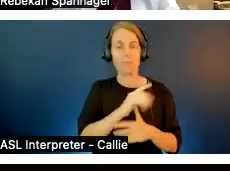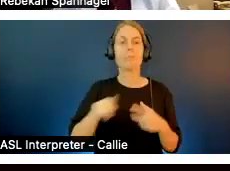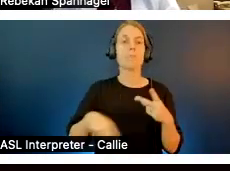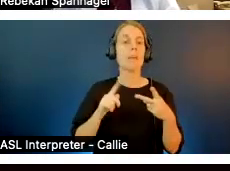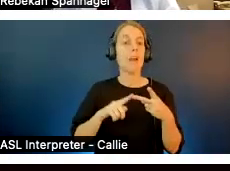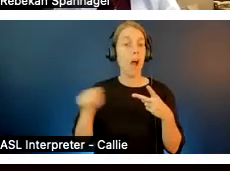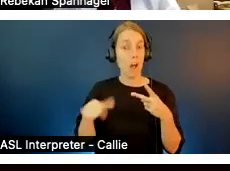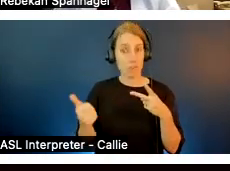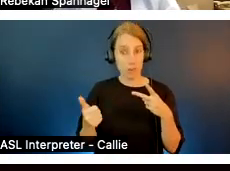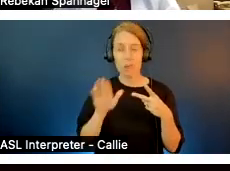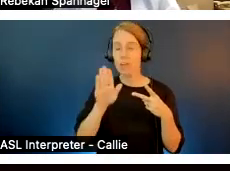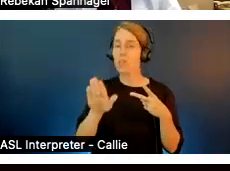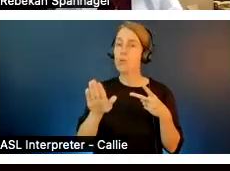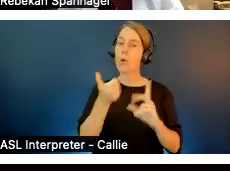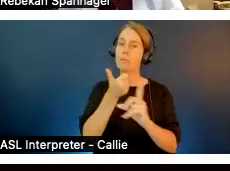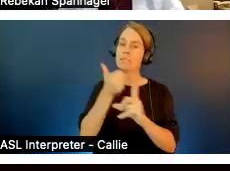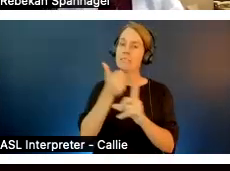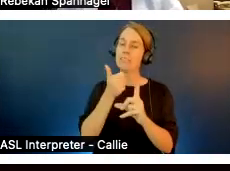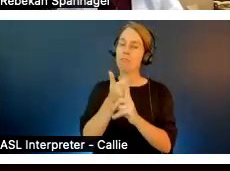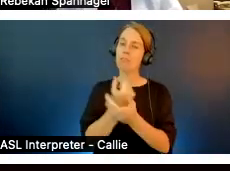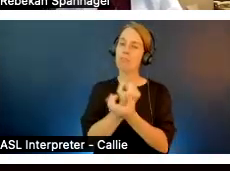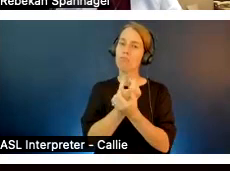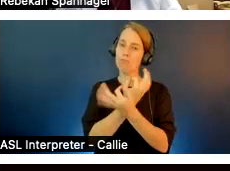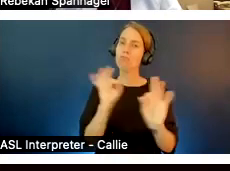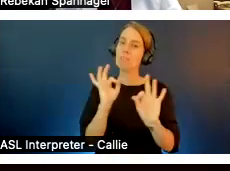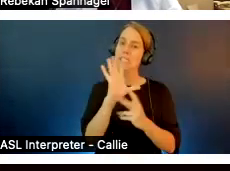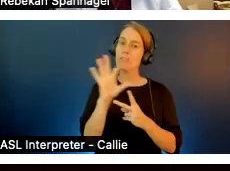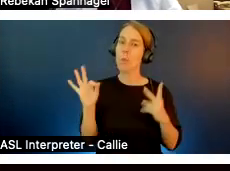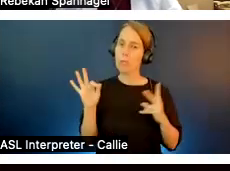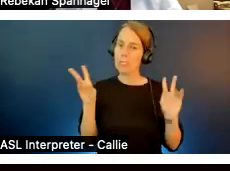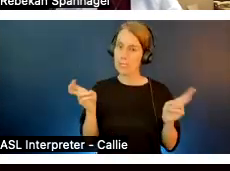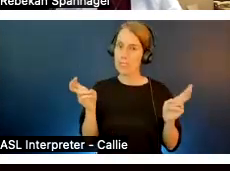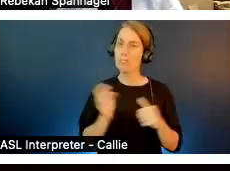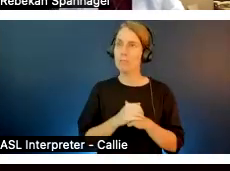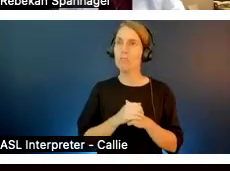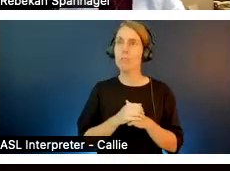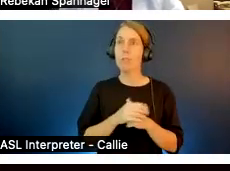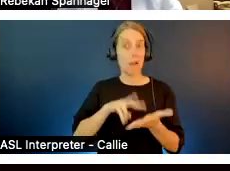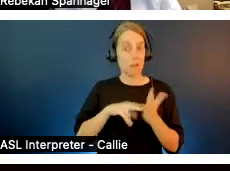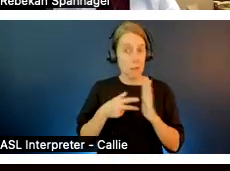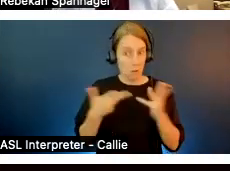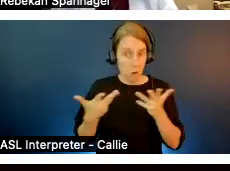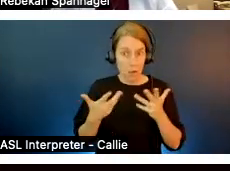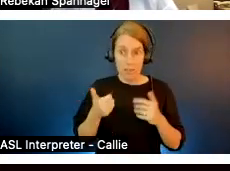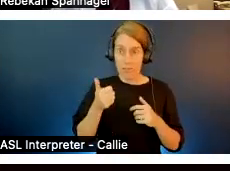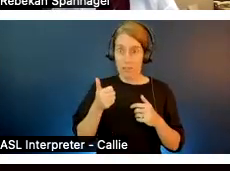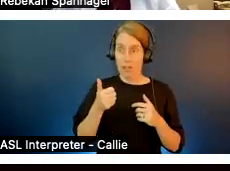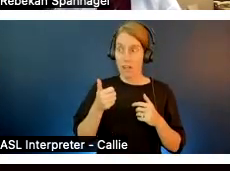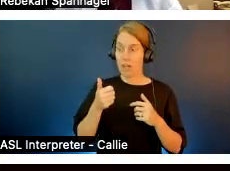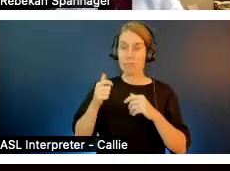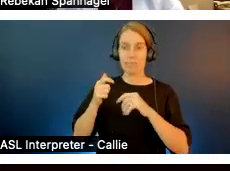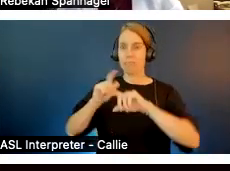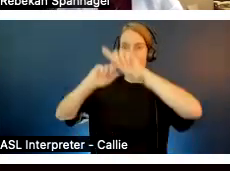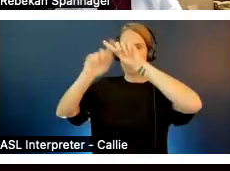a right that gives you the choice to select a provider of the services that you're receiving